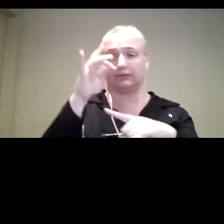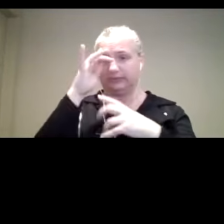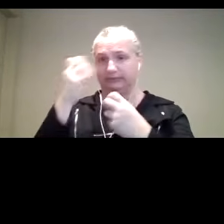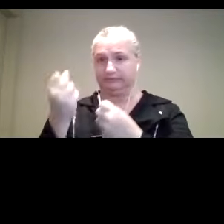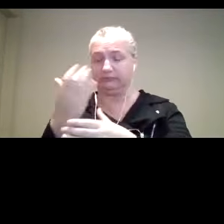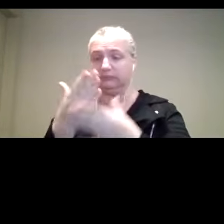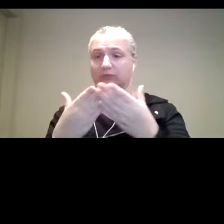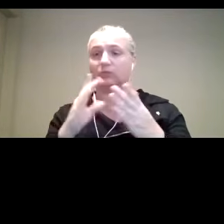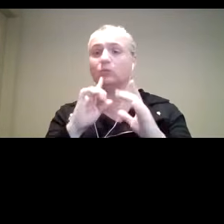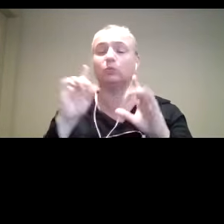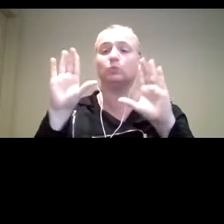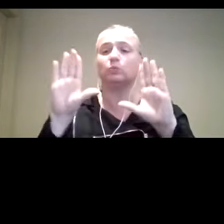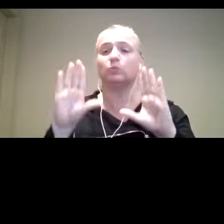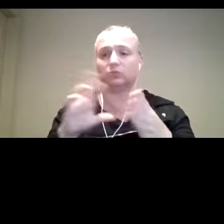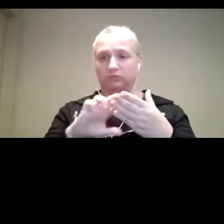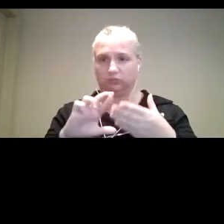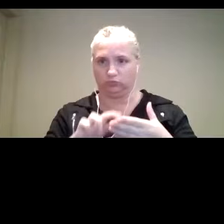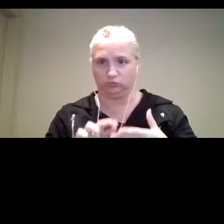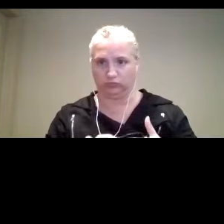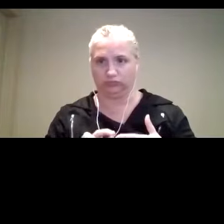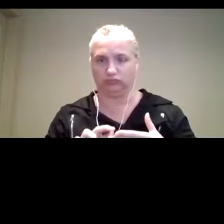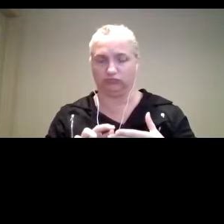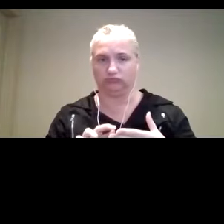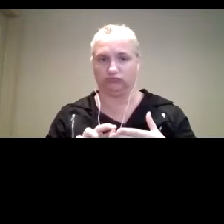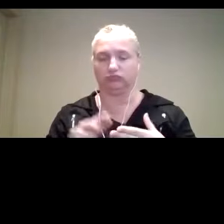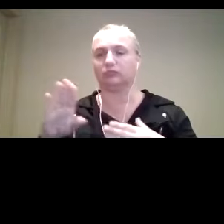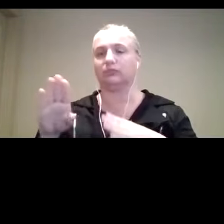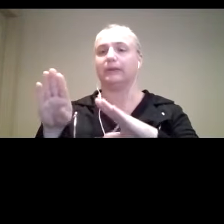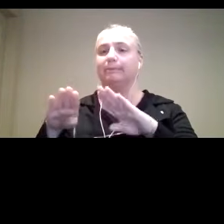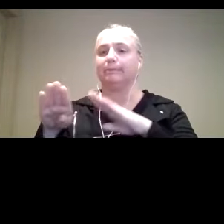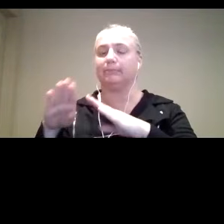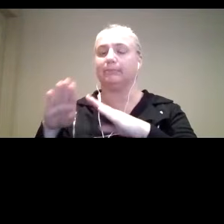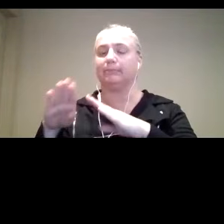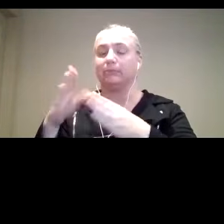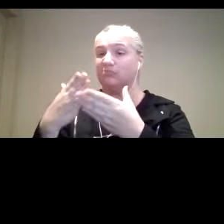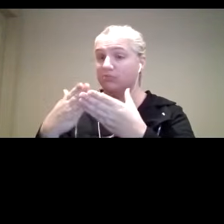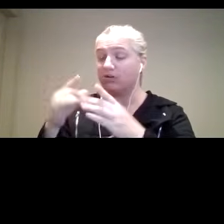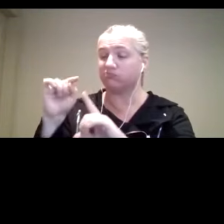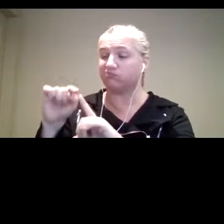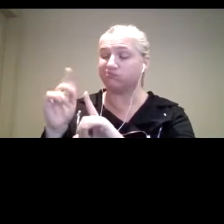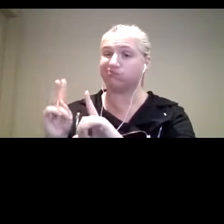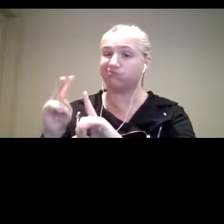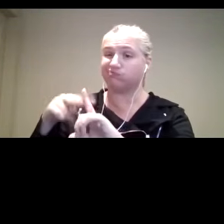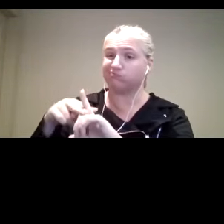Because there's great research in that behavioral piece and applied behavior analysis,